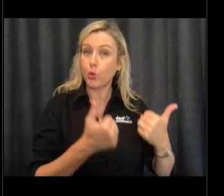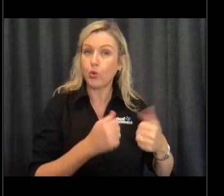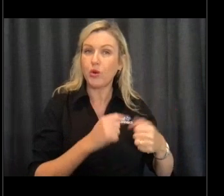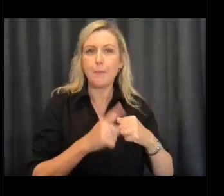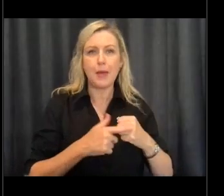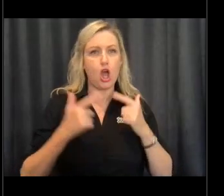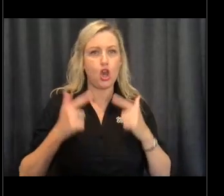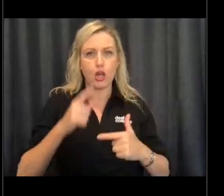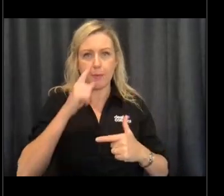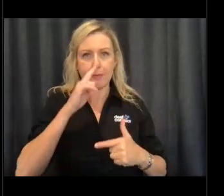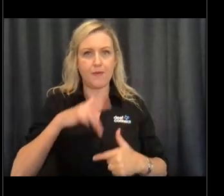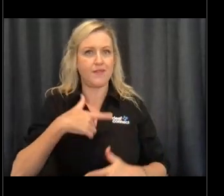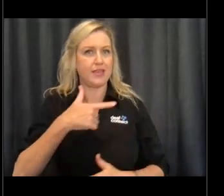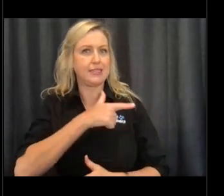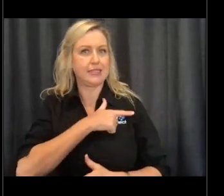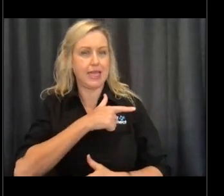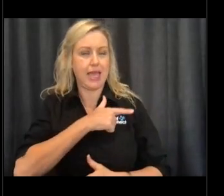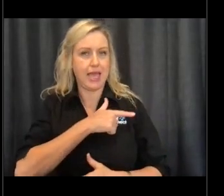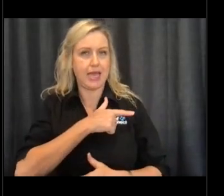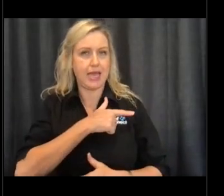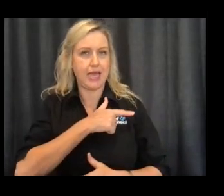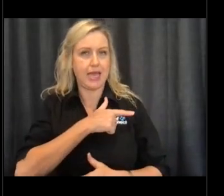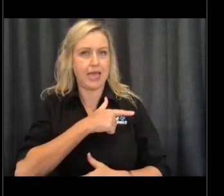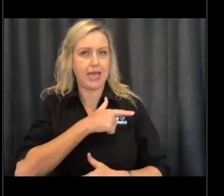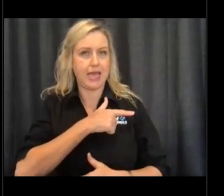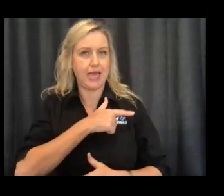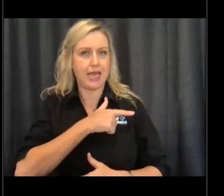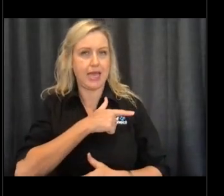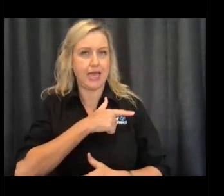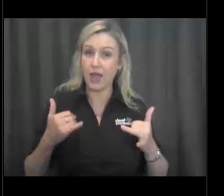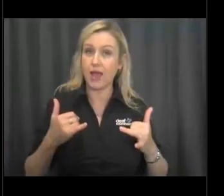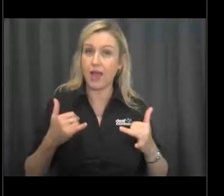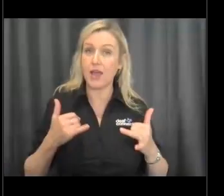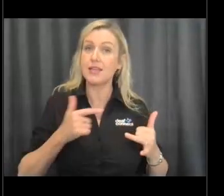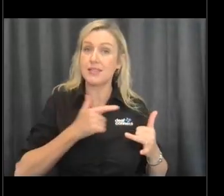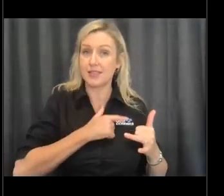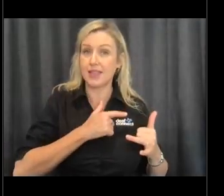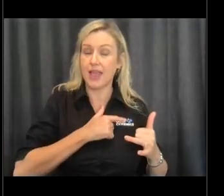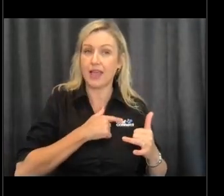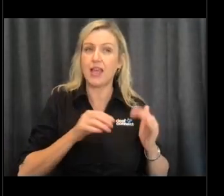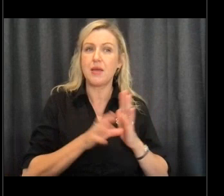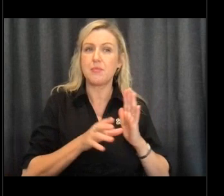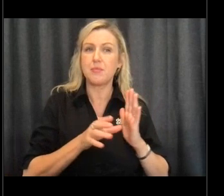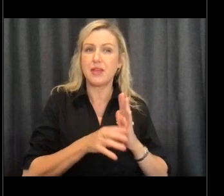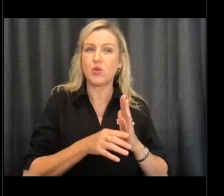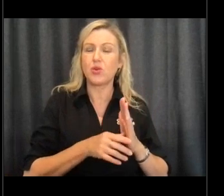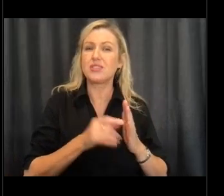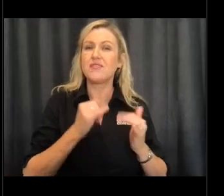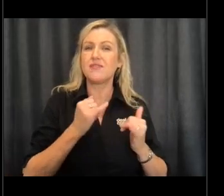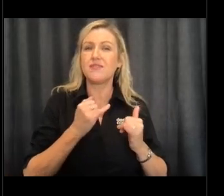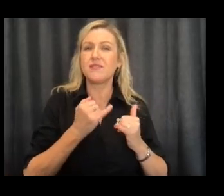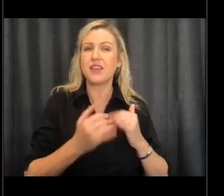of lawyers I talk to as well. The reason is they're very technical documents put together by a lawyer - not by a lawyer,